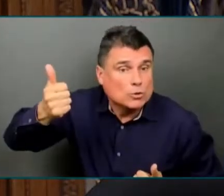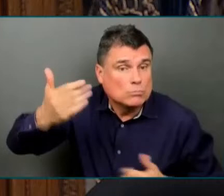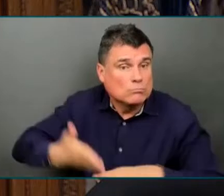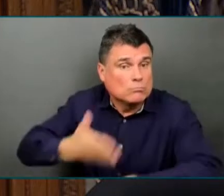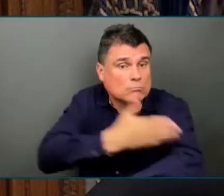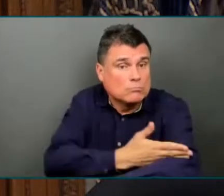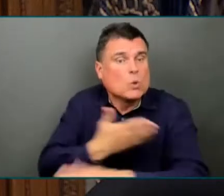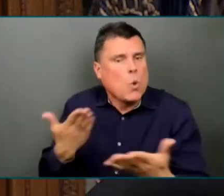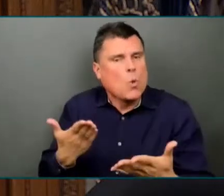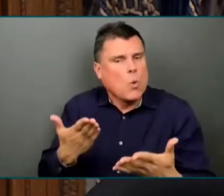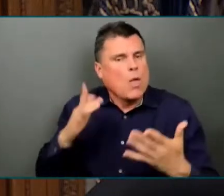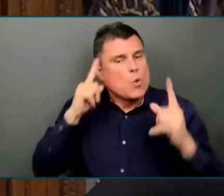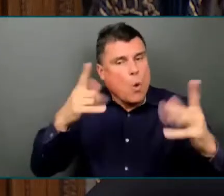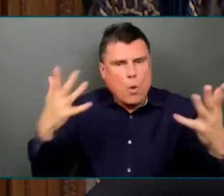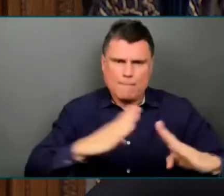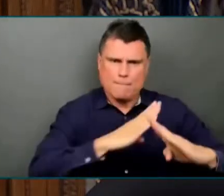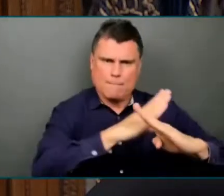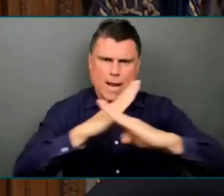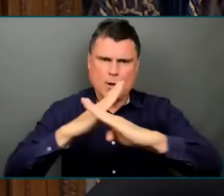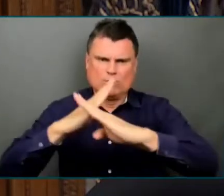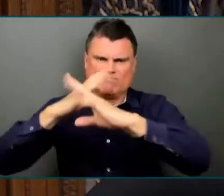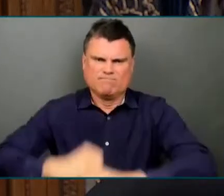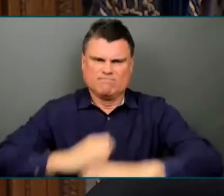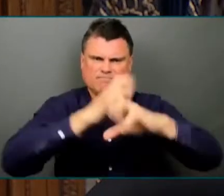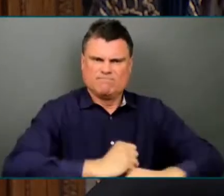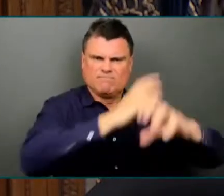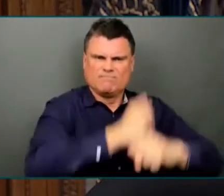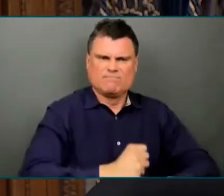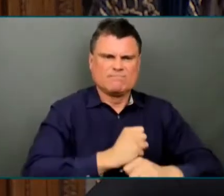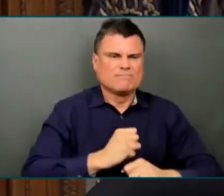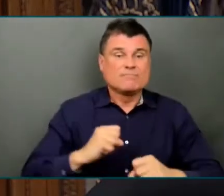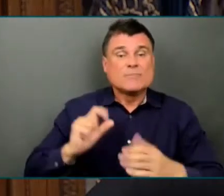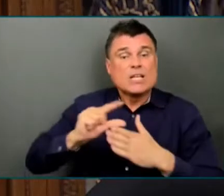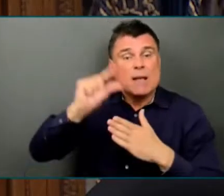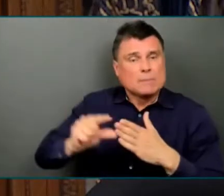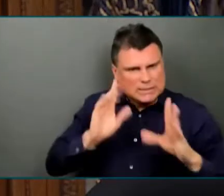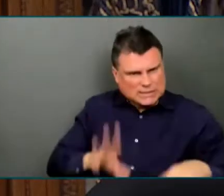forward comprehensive accessibility legislation, but I believe our government has learned from the